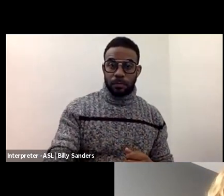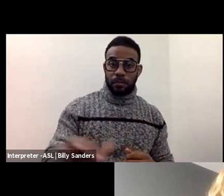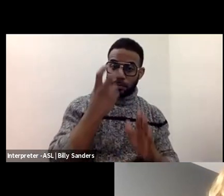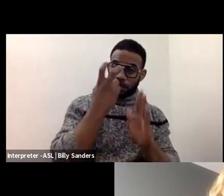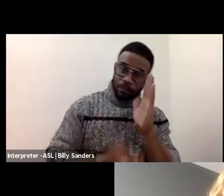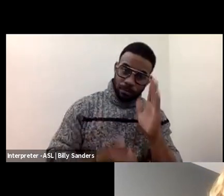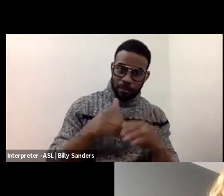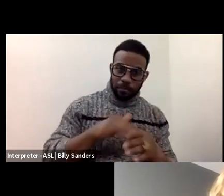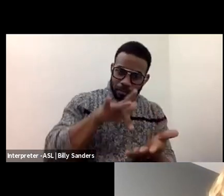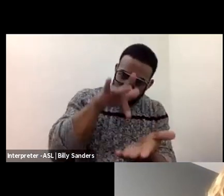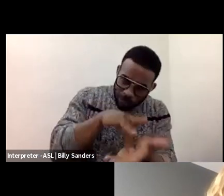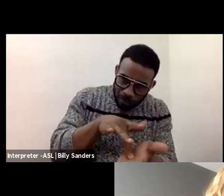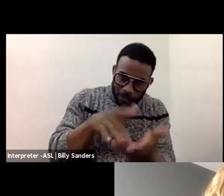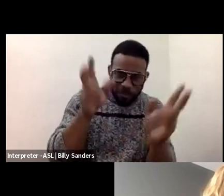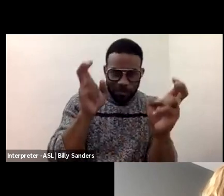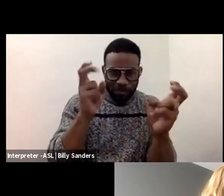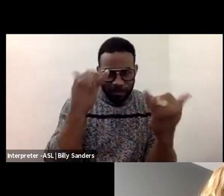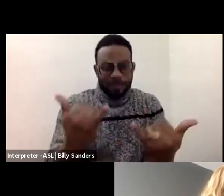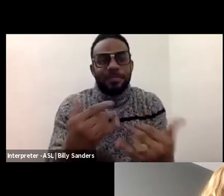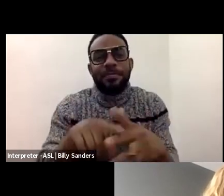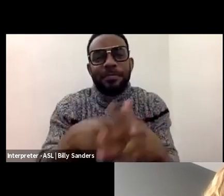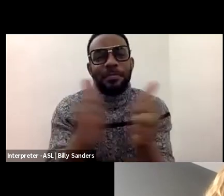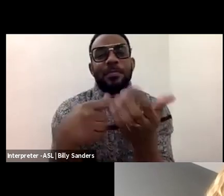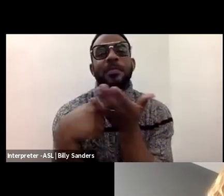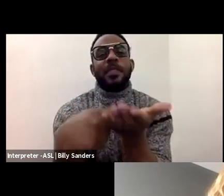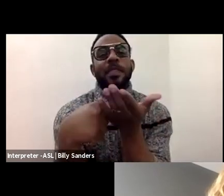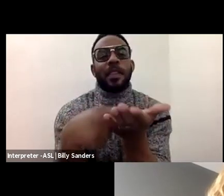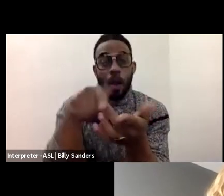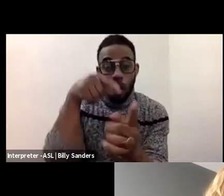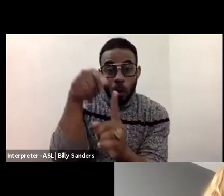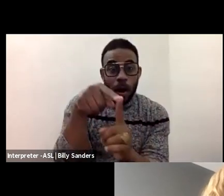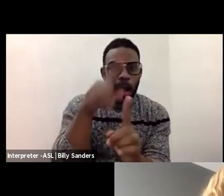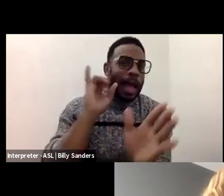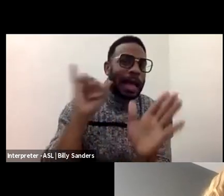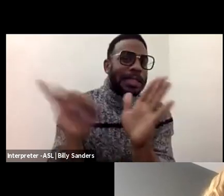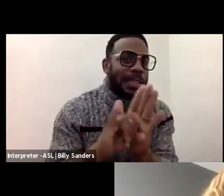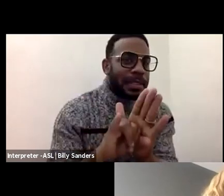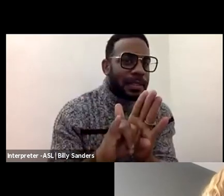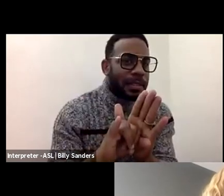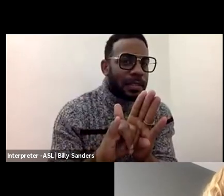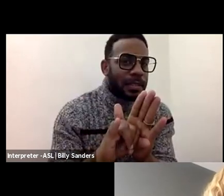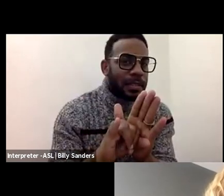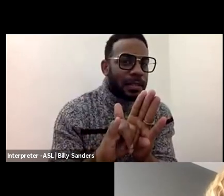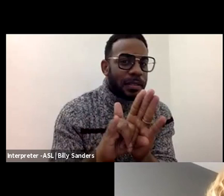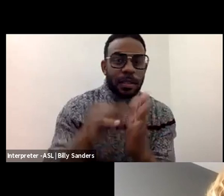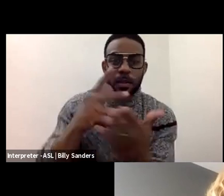into the heart of the matter and begin with a discussion around identity and program preparation